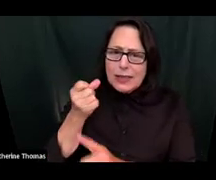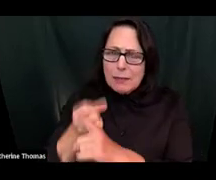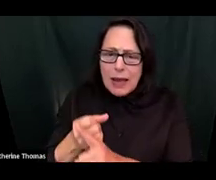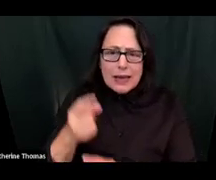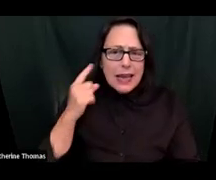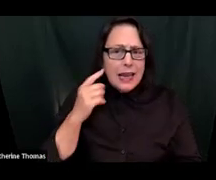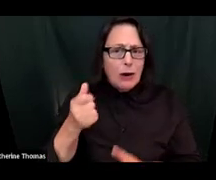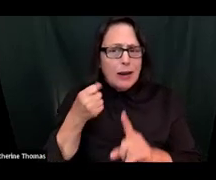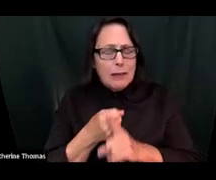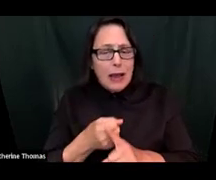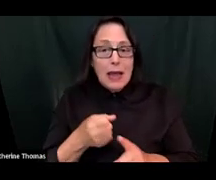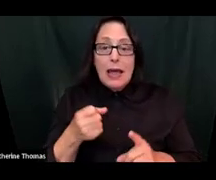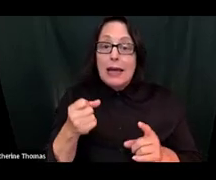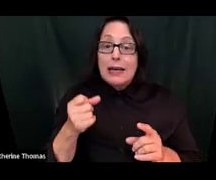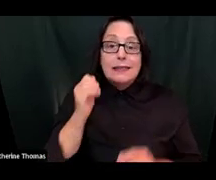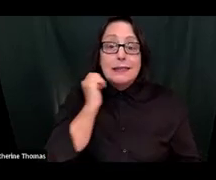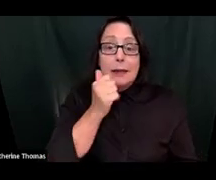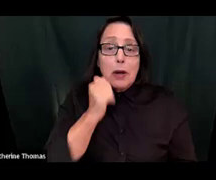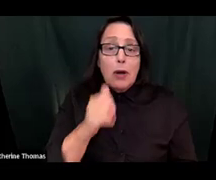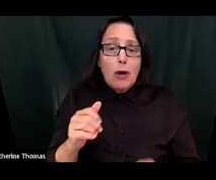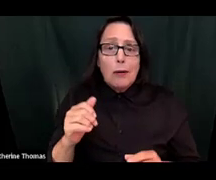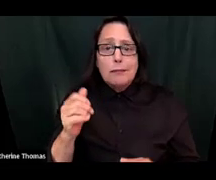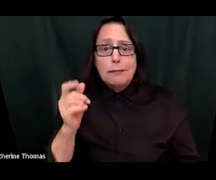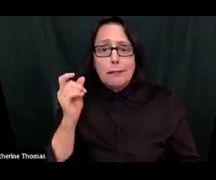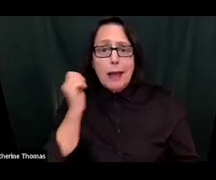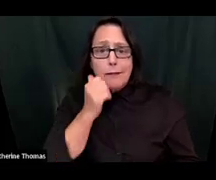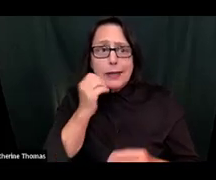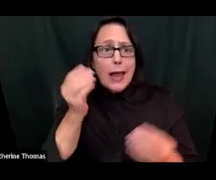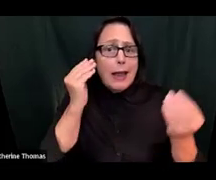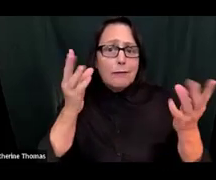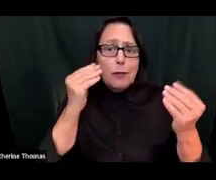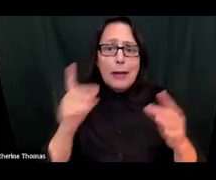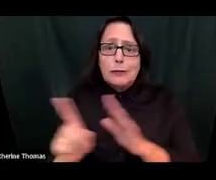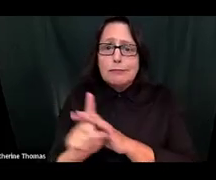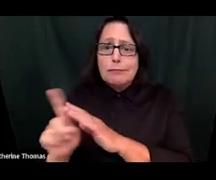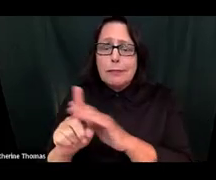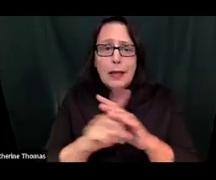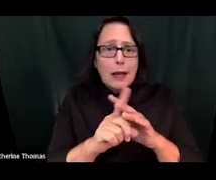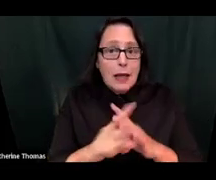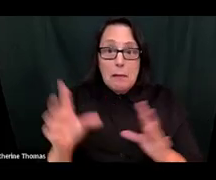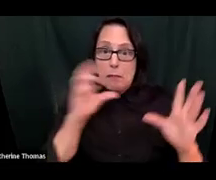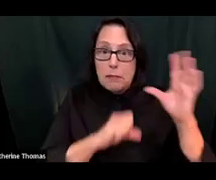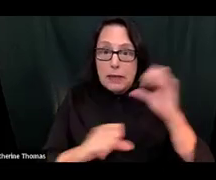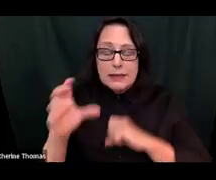typical incidental information is missed and that can impact development in every single